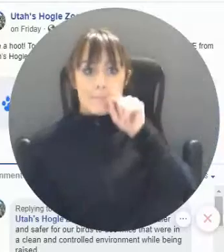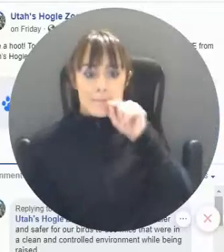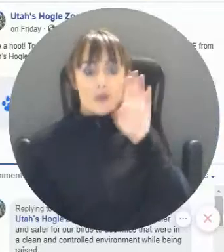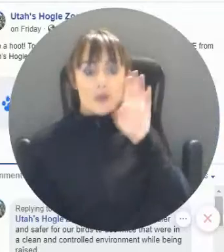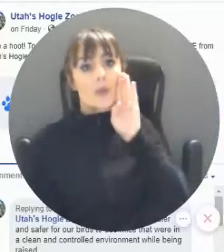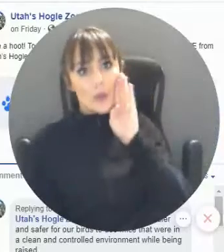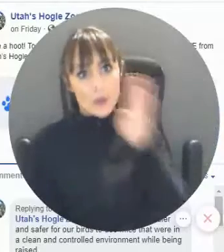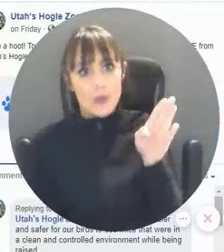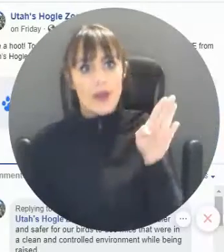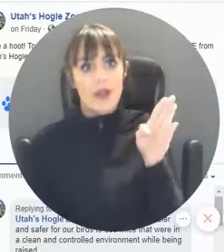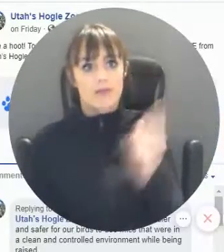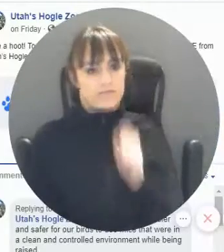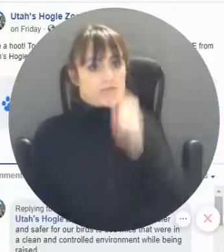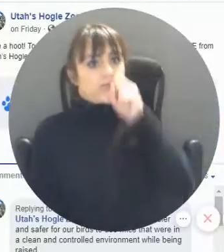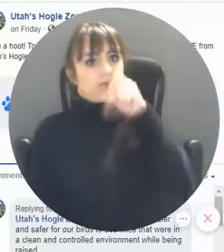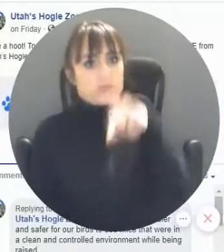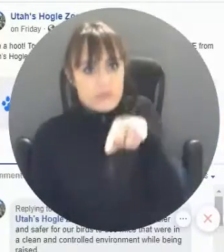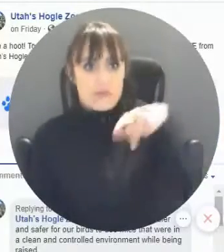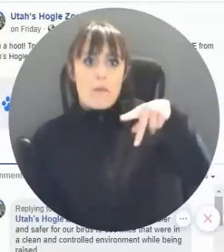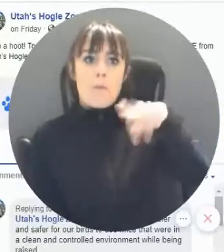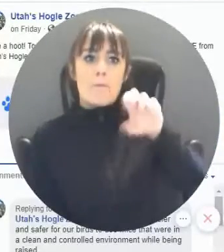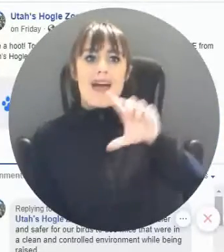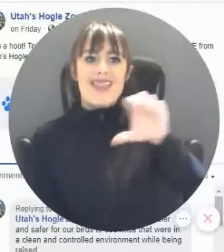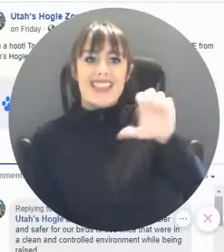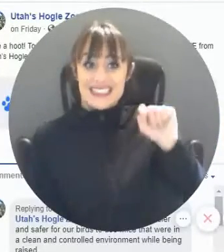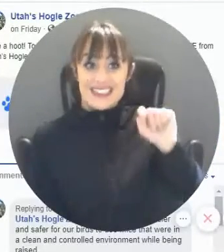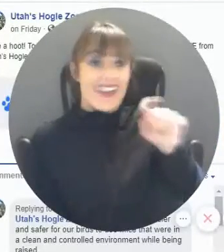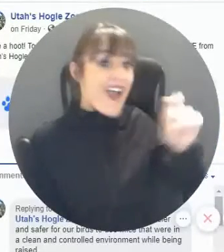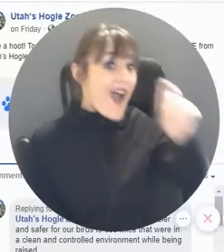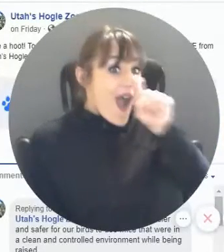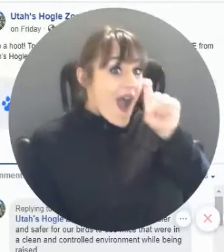like even the shrike, a song bird that eats meat, will do it.